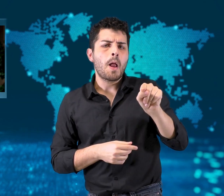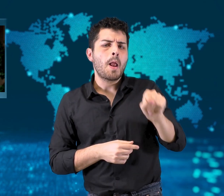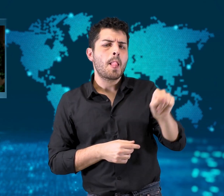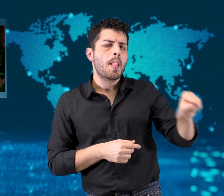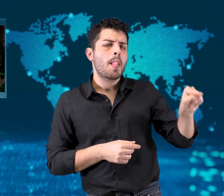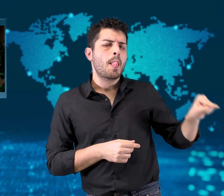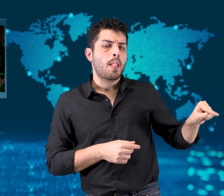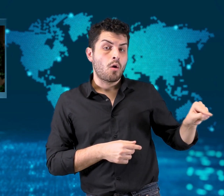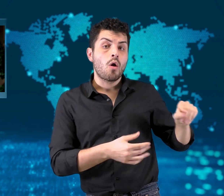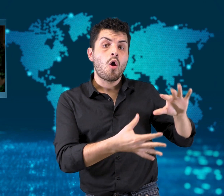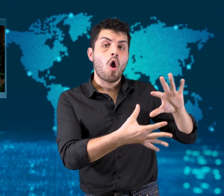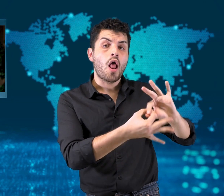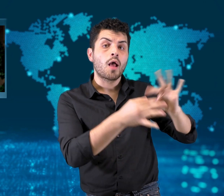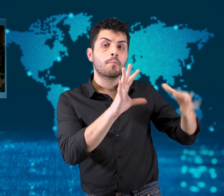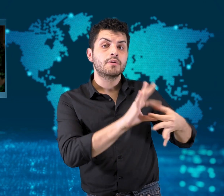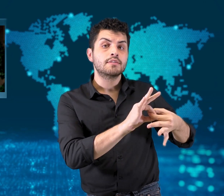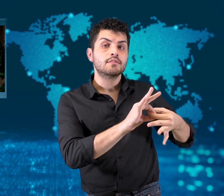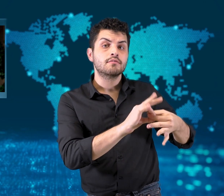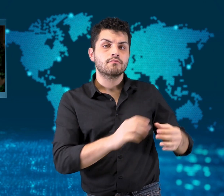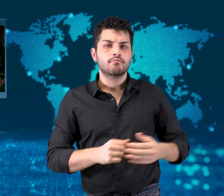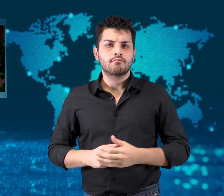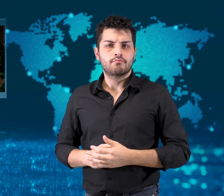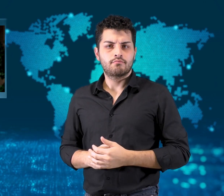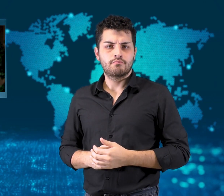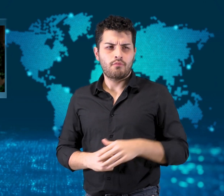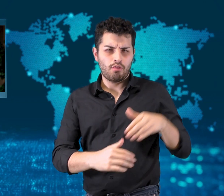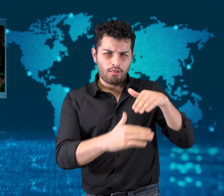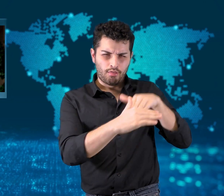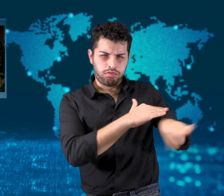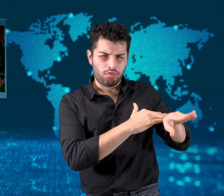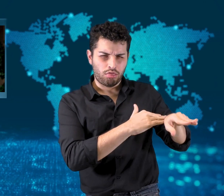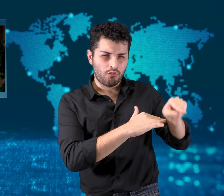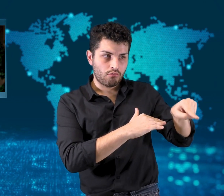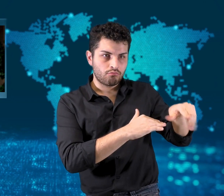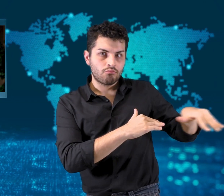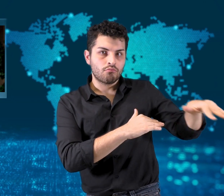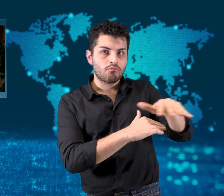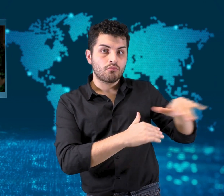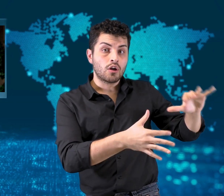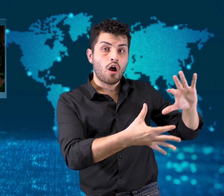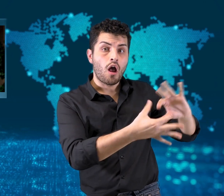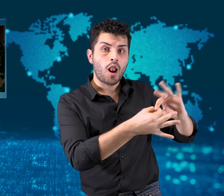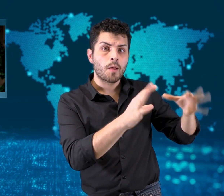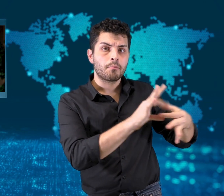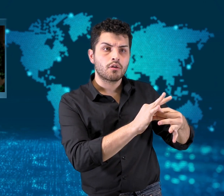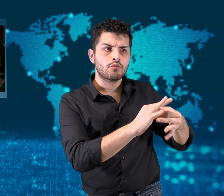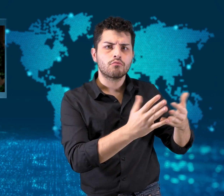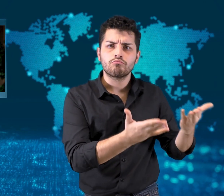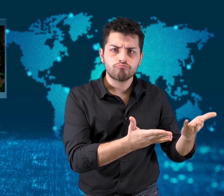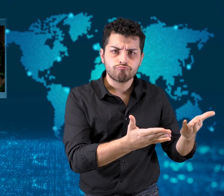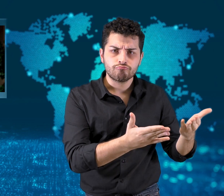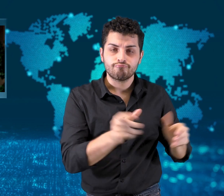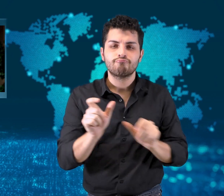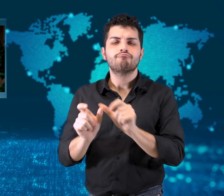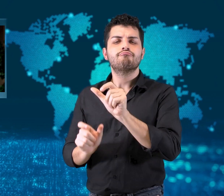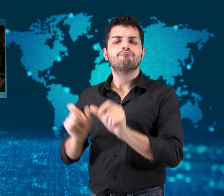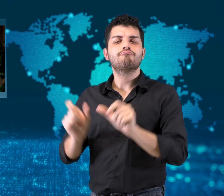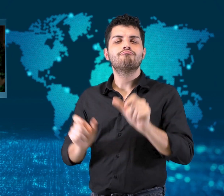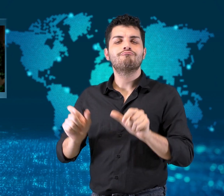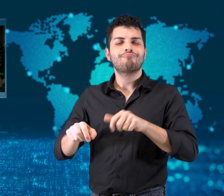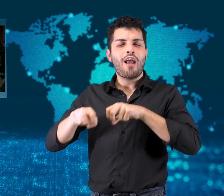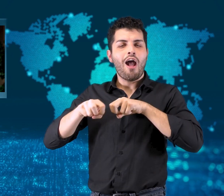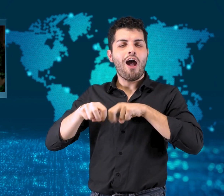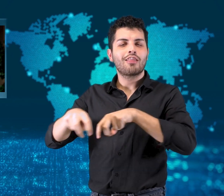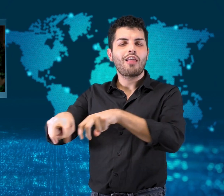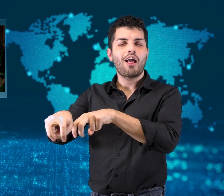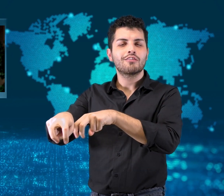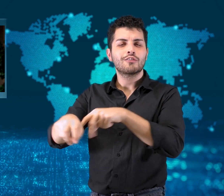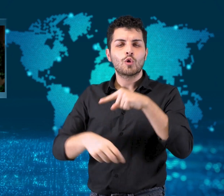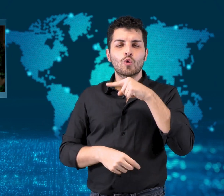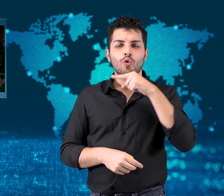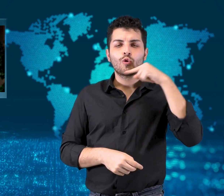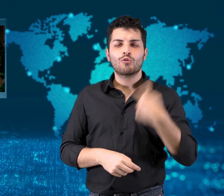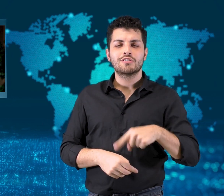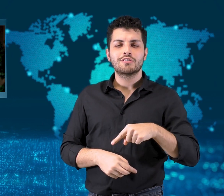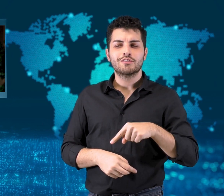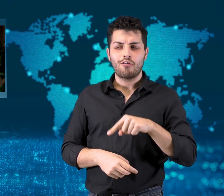Georgia, France, the United States, and even the Olympic Games.